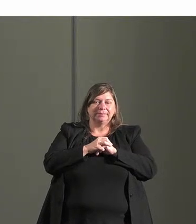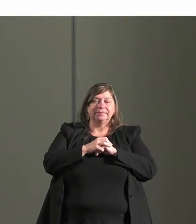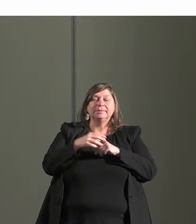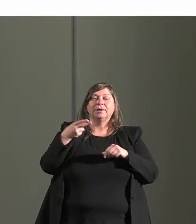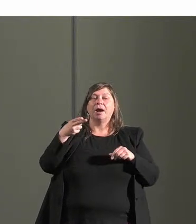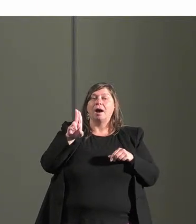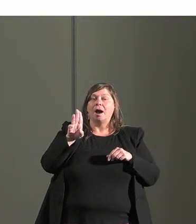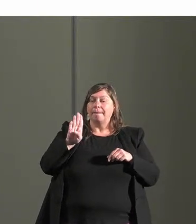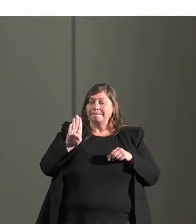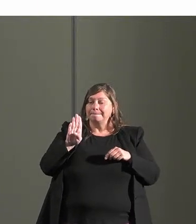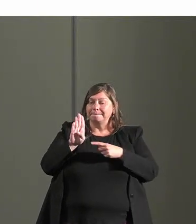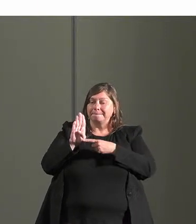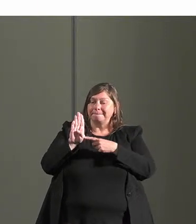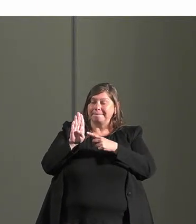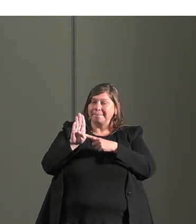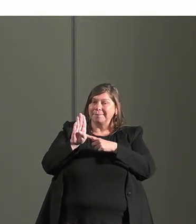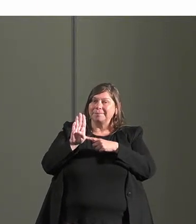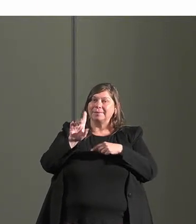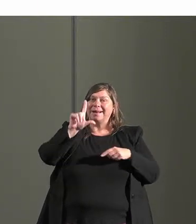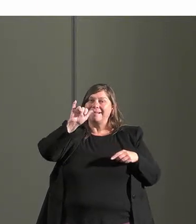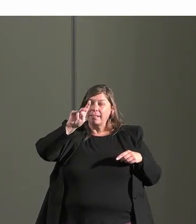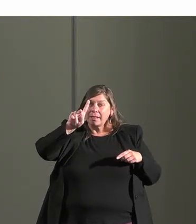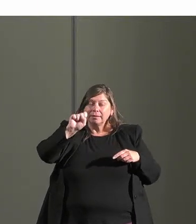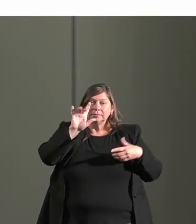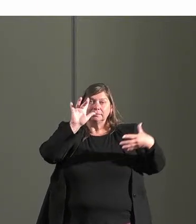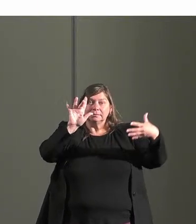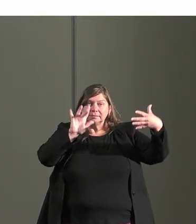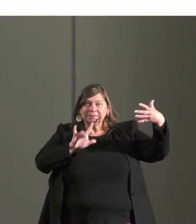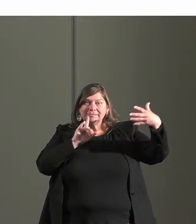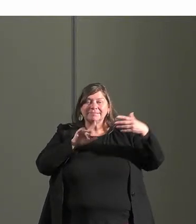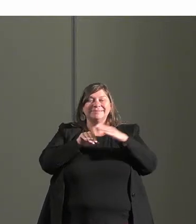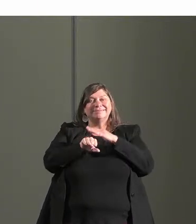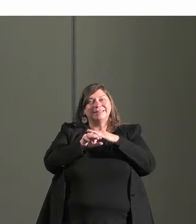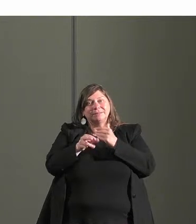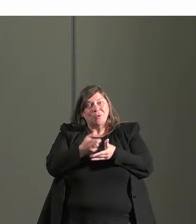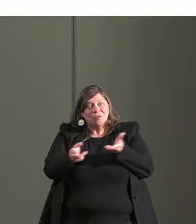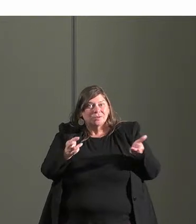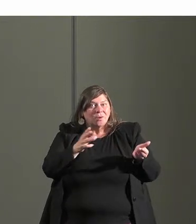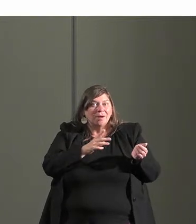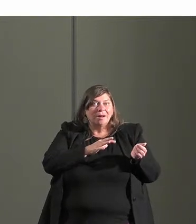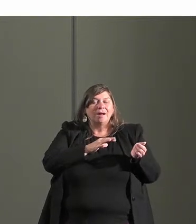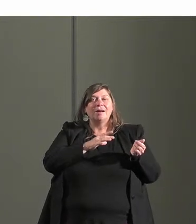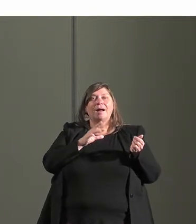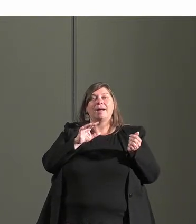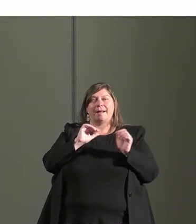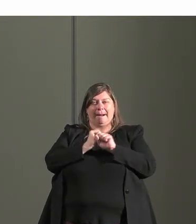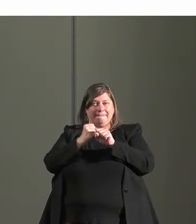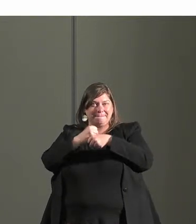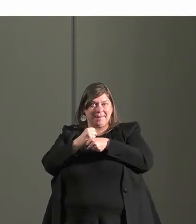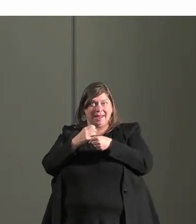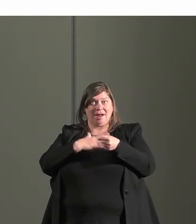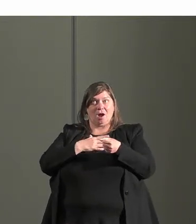experimental photo features in the slide. The hub is a place you could find links to everything that is